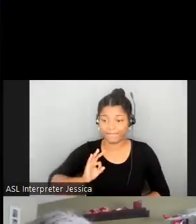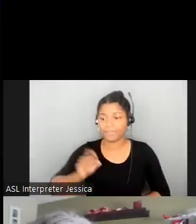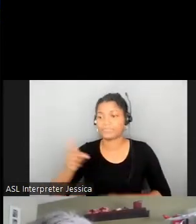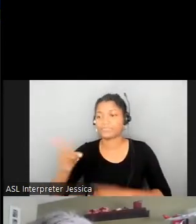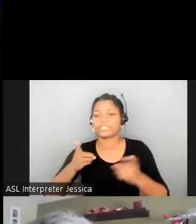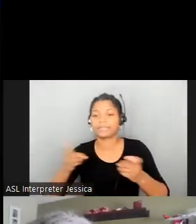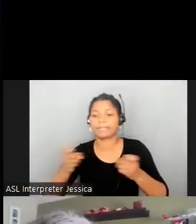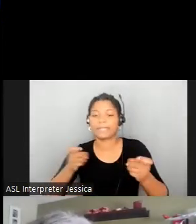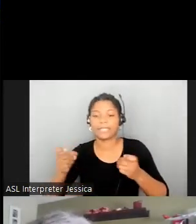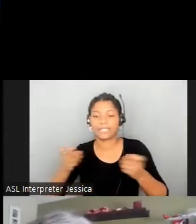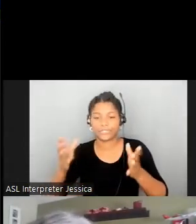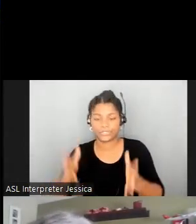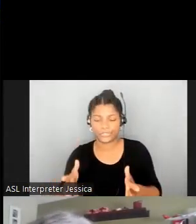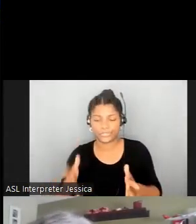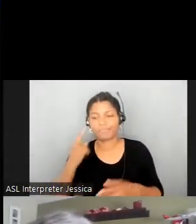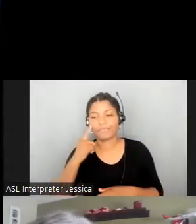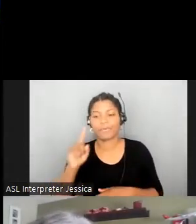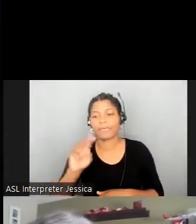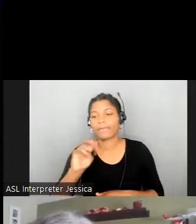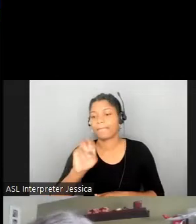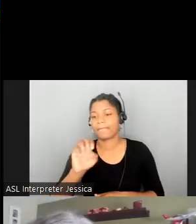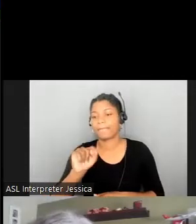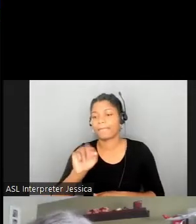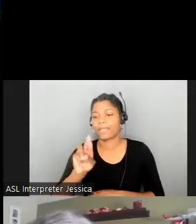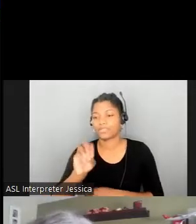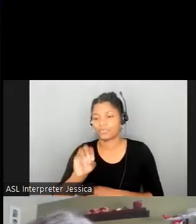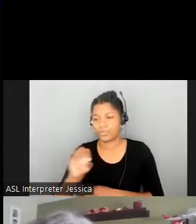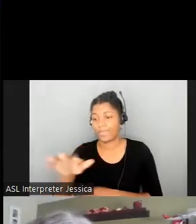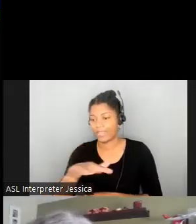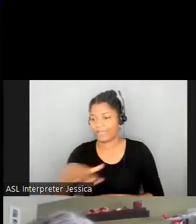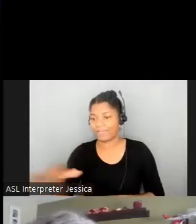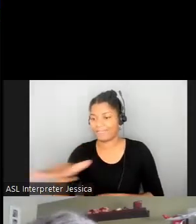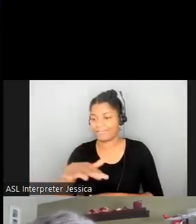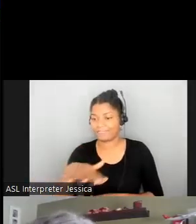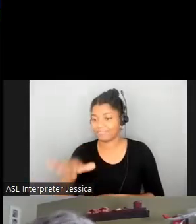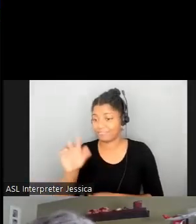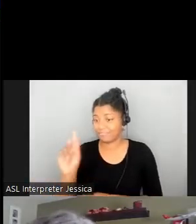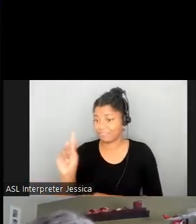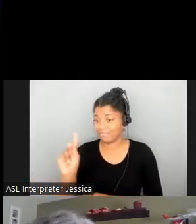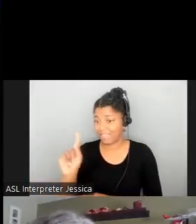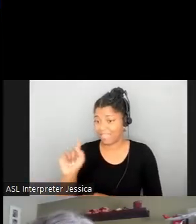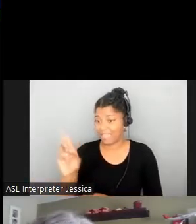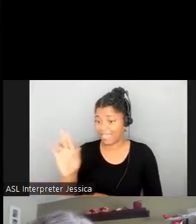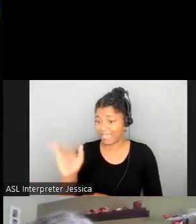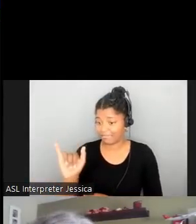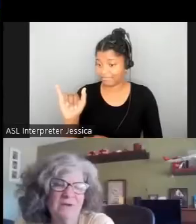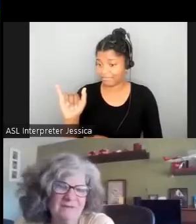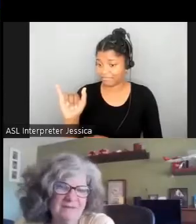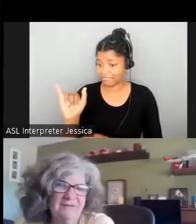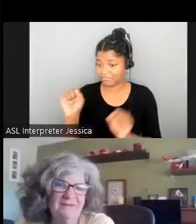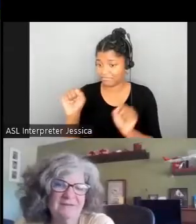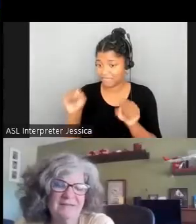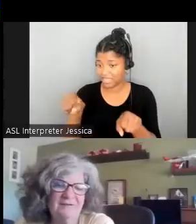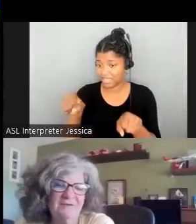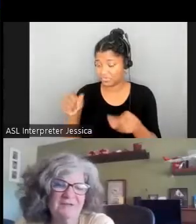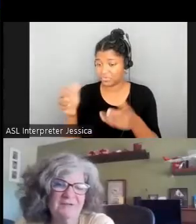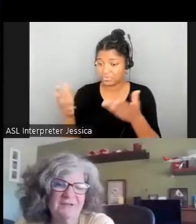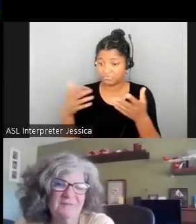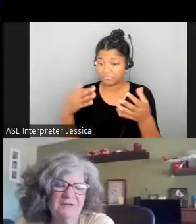in our metropolitan agency, so can you give a little flavor of what the Return to Community